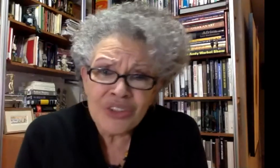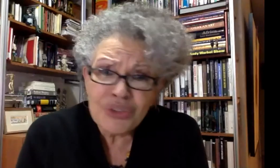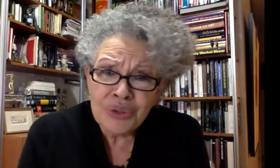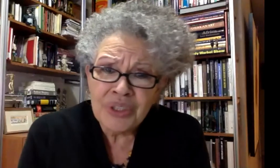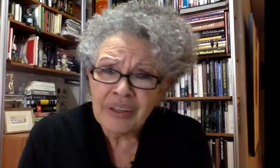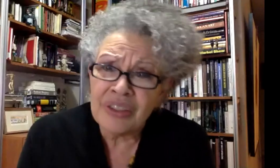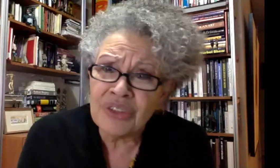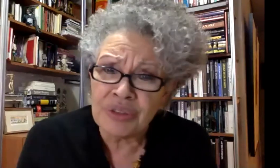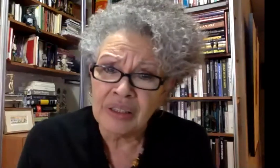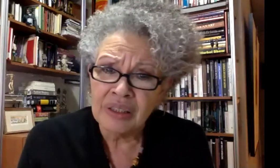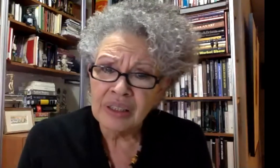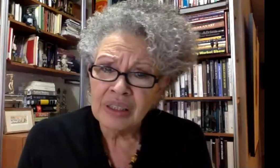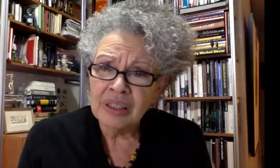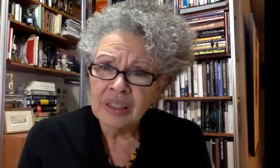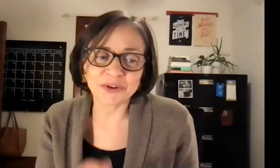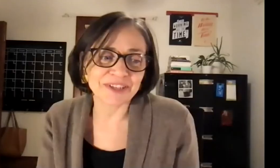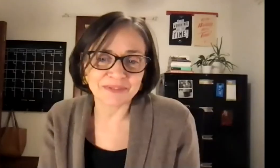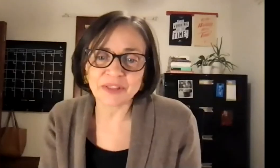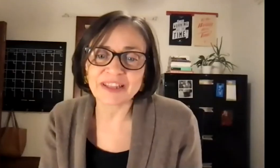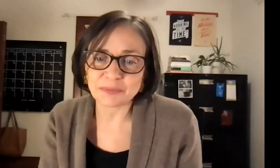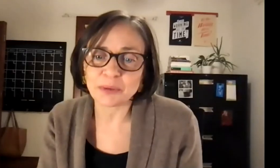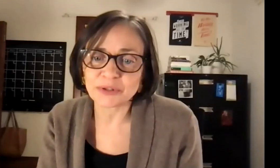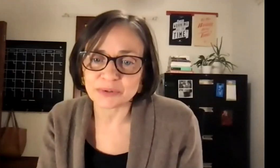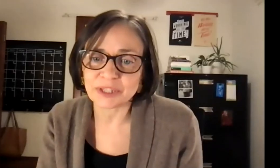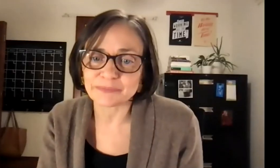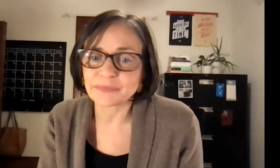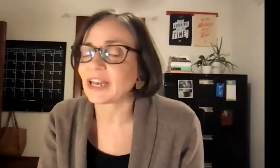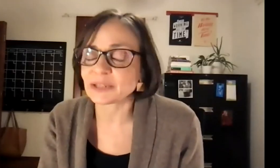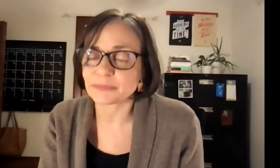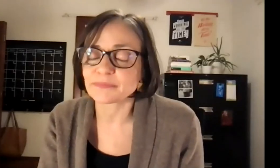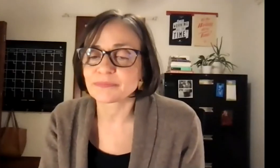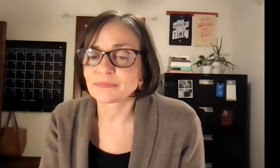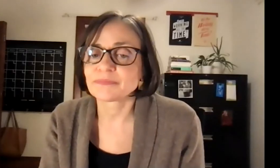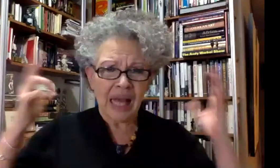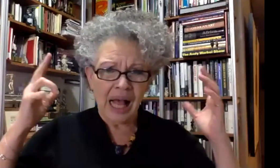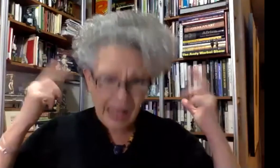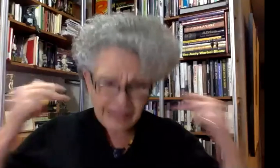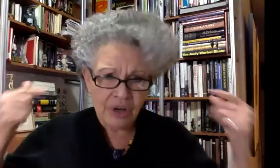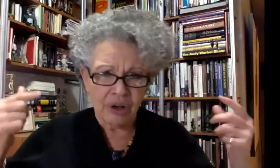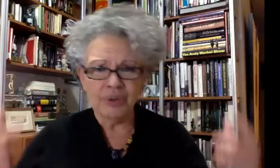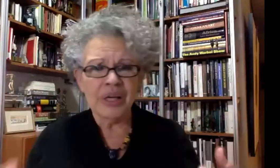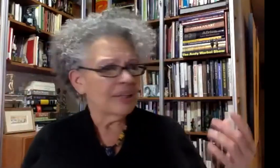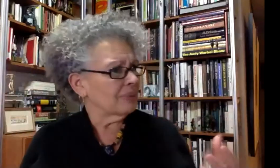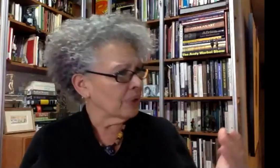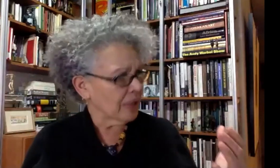to tell you this for days since I re-looked at that essay, that I wanted you to know that